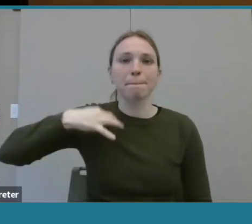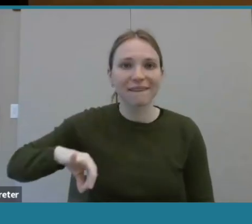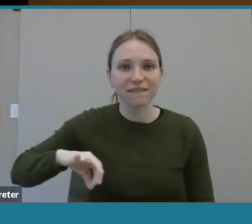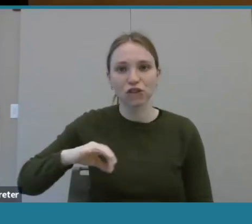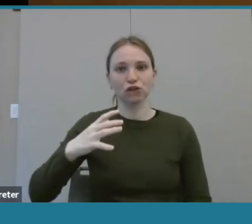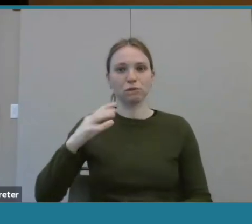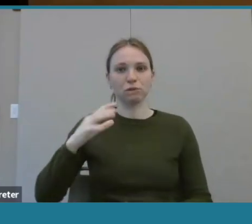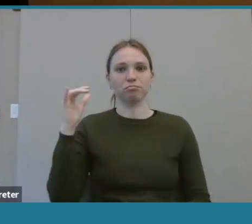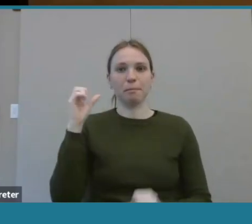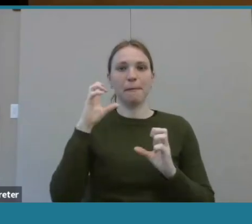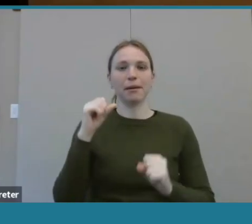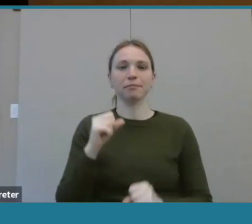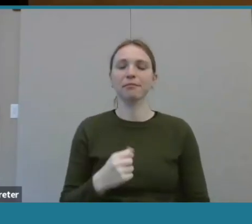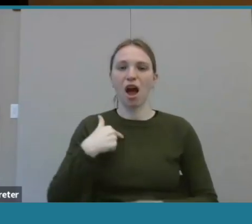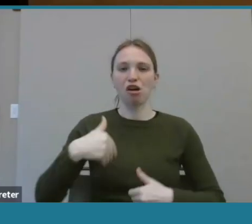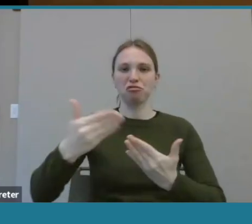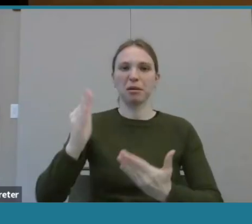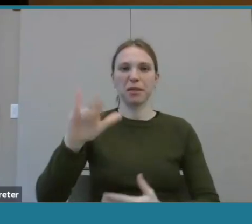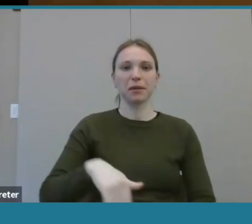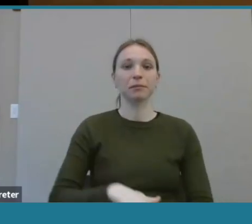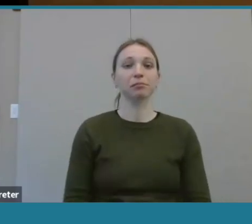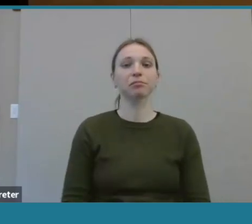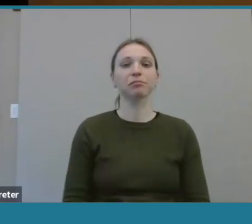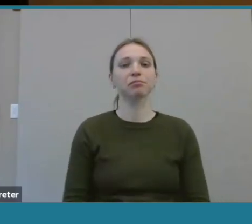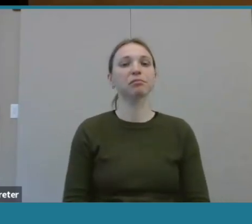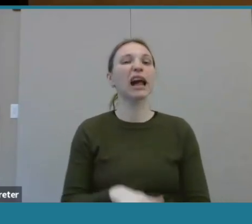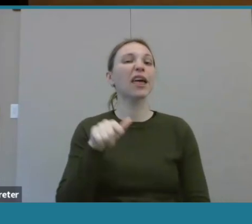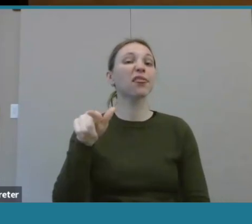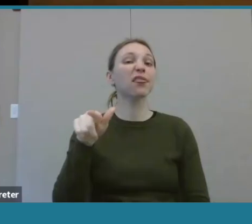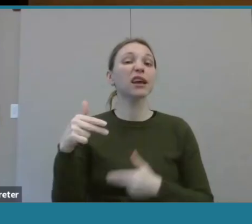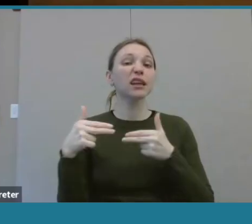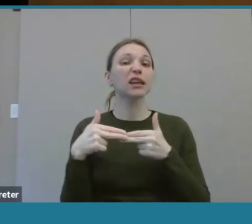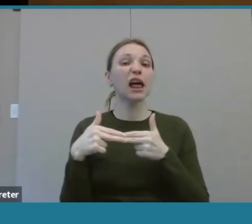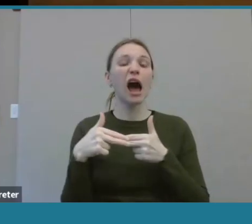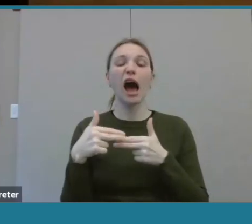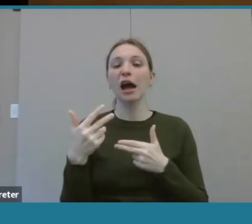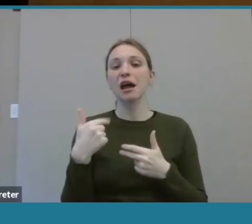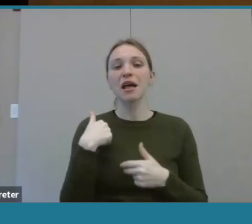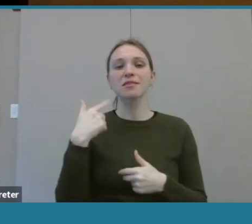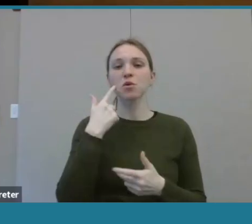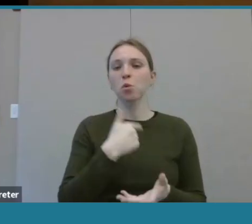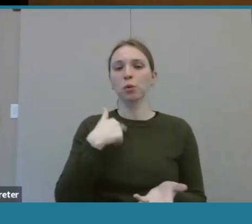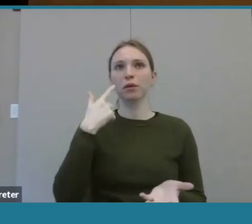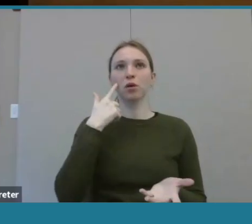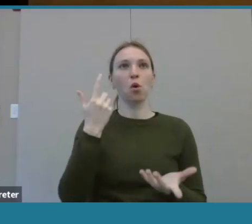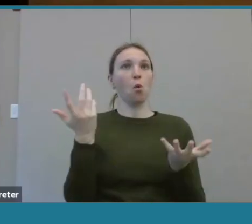I'd highly recommend that. This slide is just to be a lot of fun of like, so what did we learn in those sessions and what do we do with that information?